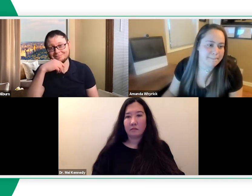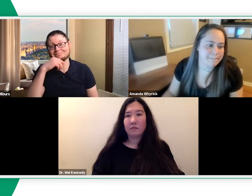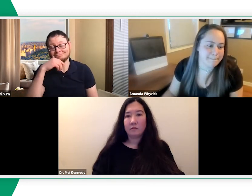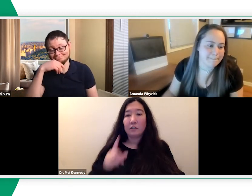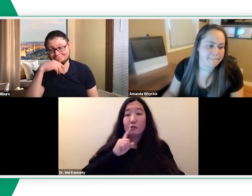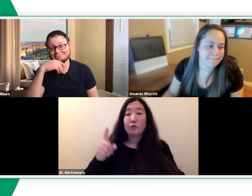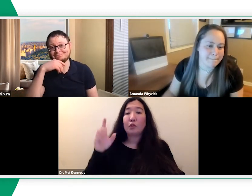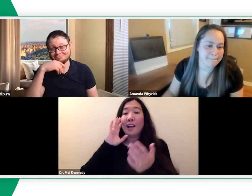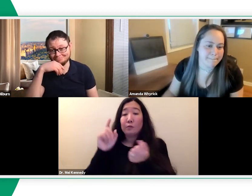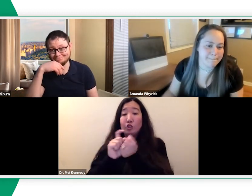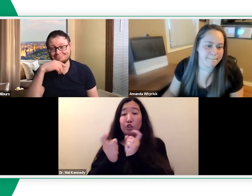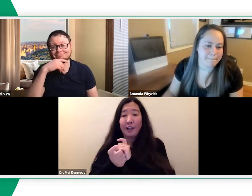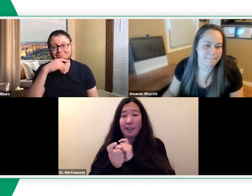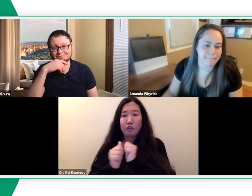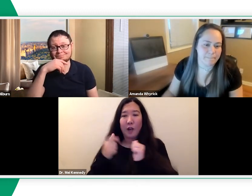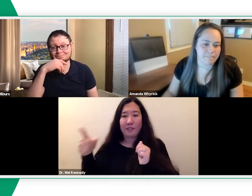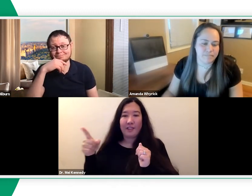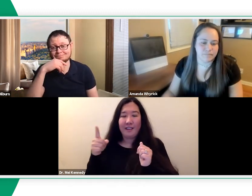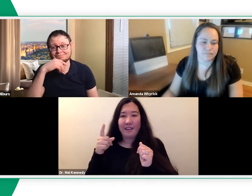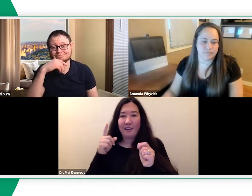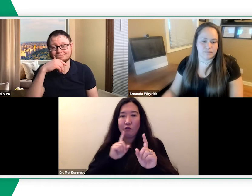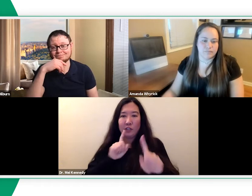Mm-hmm. >>DR. MEI KENNEDY: This is true.